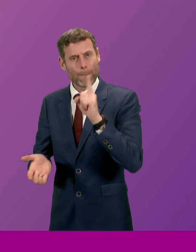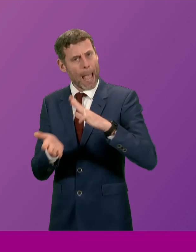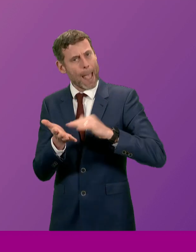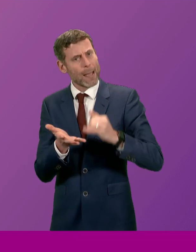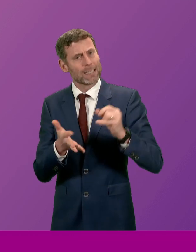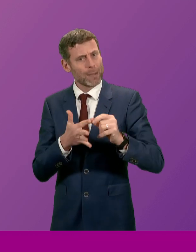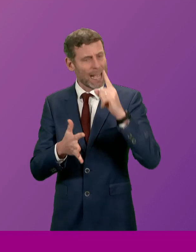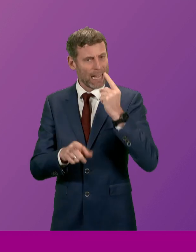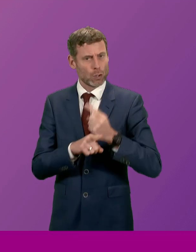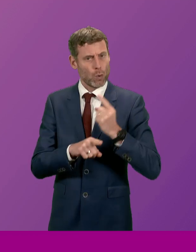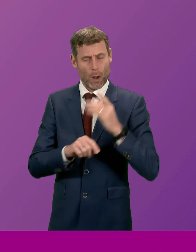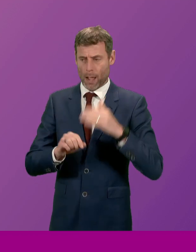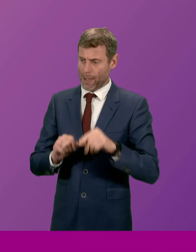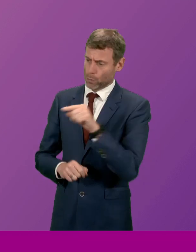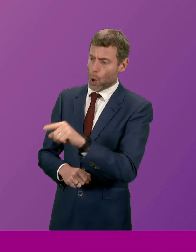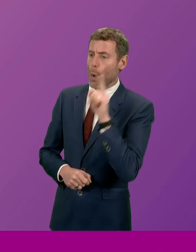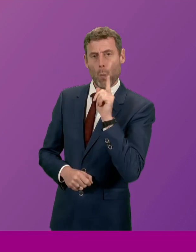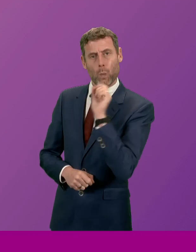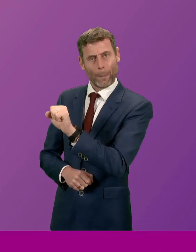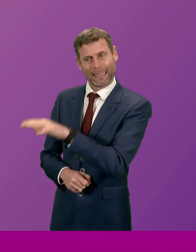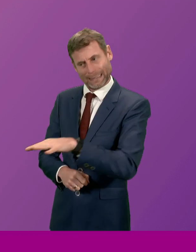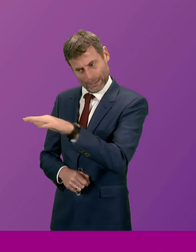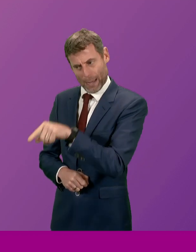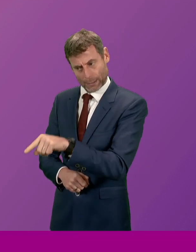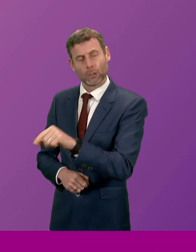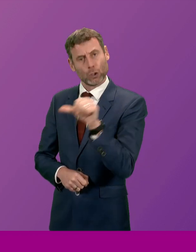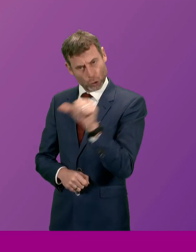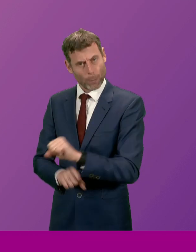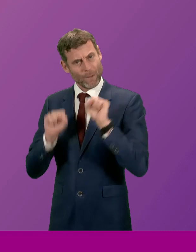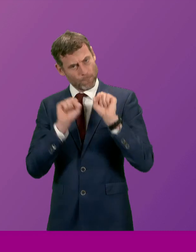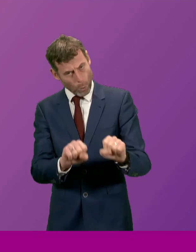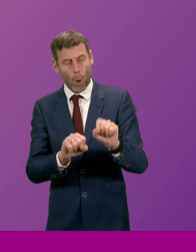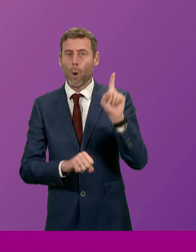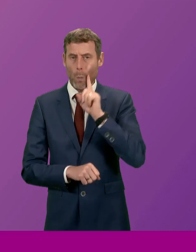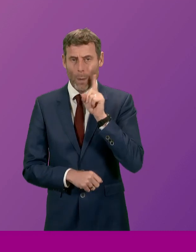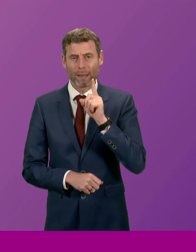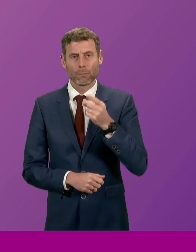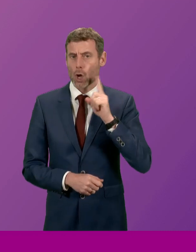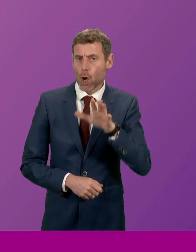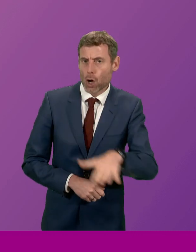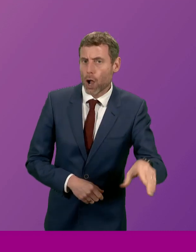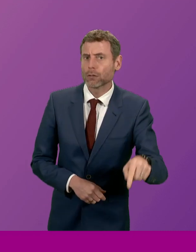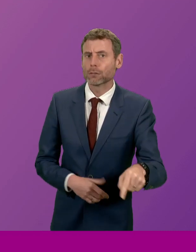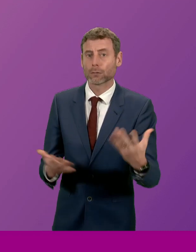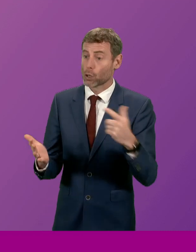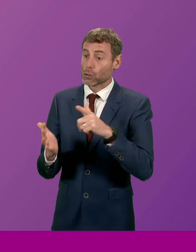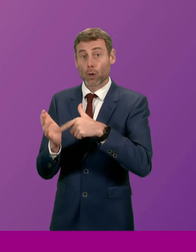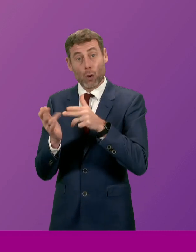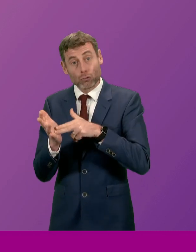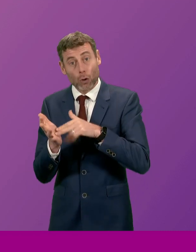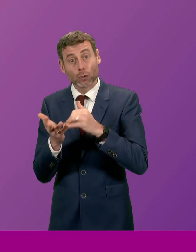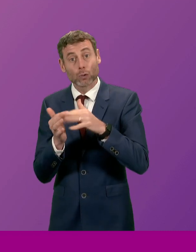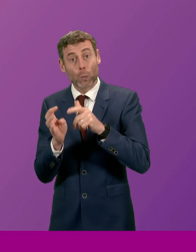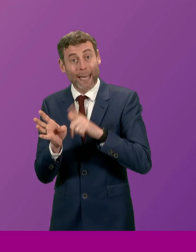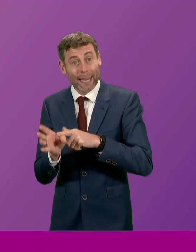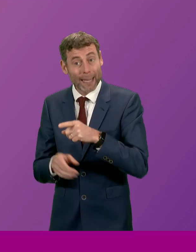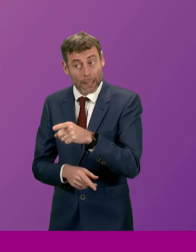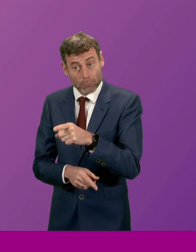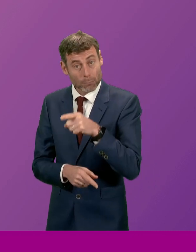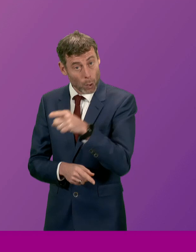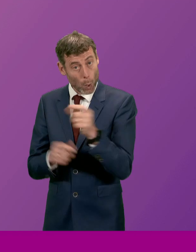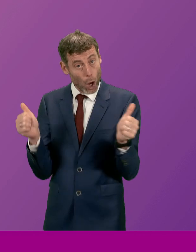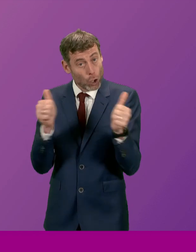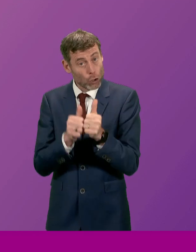Women’s spaces must be for women and girls. Does John Swinney agree that every woman in